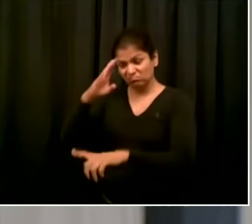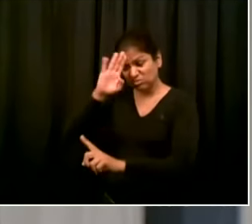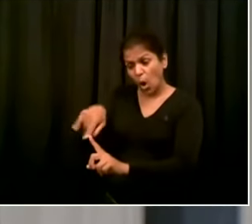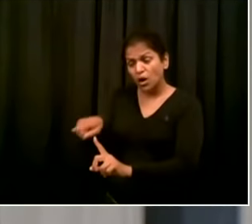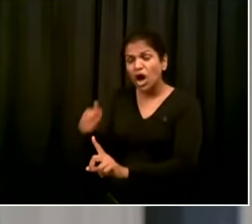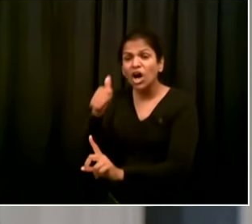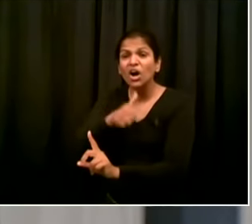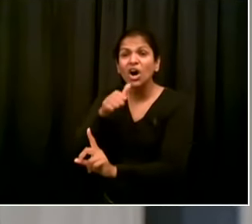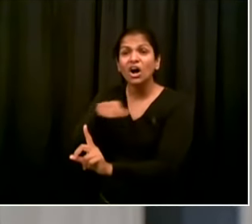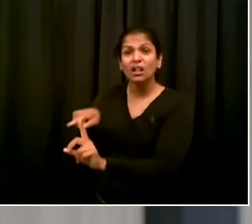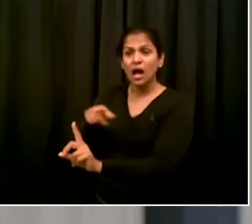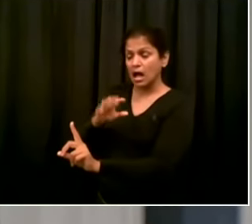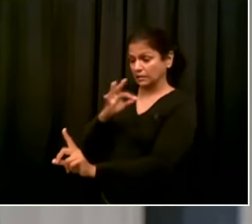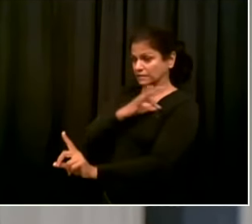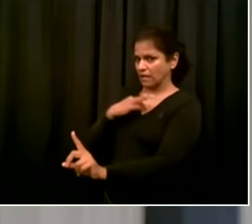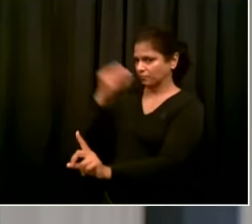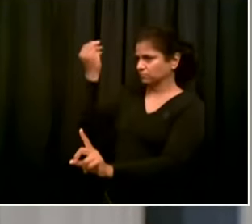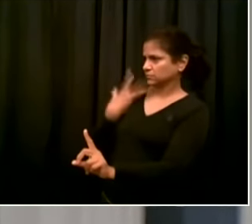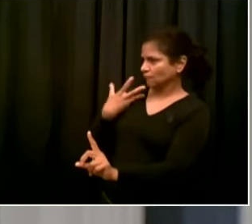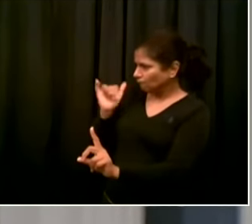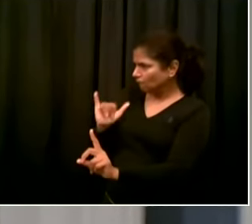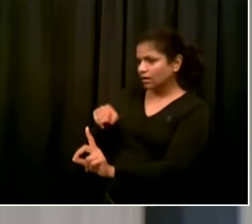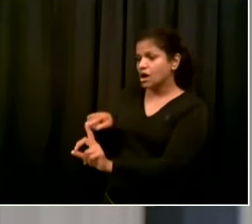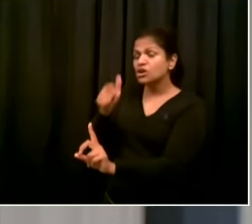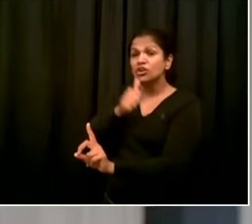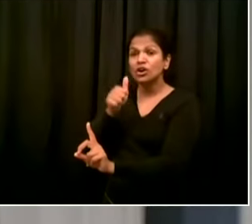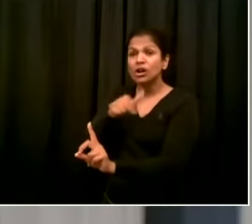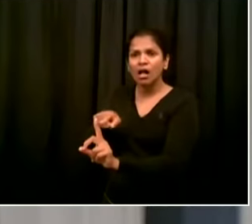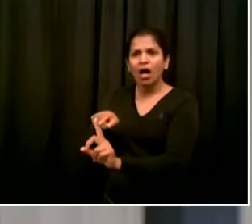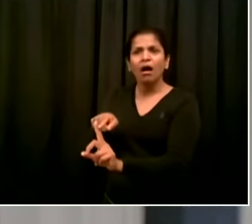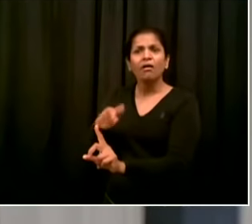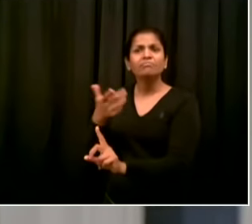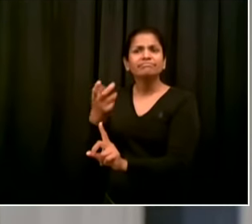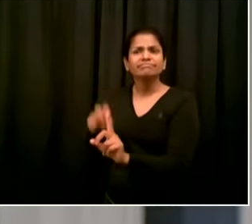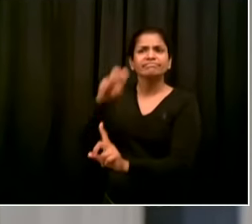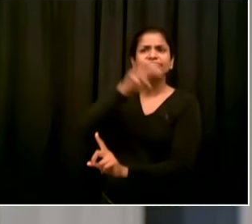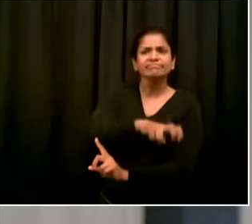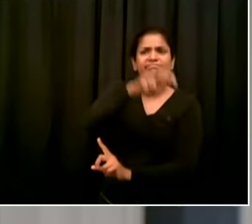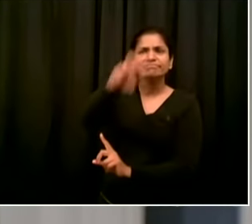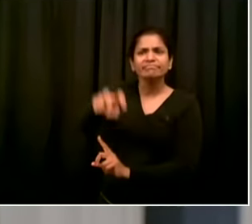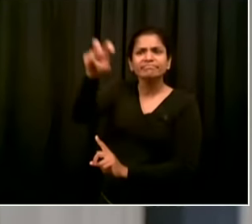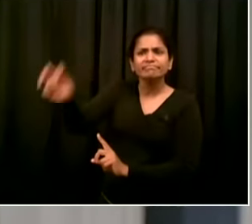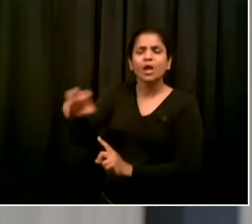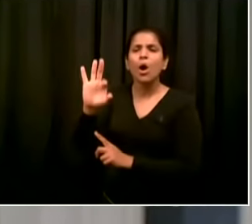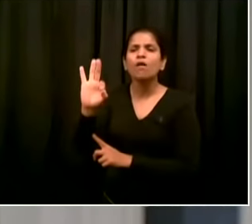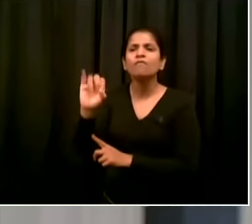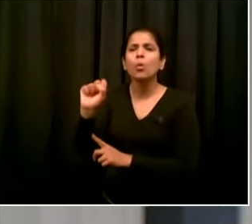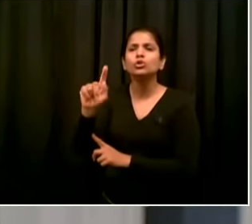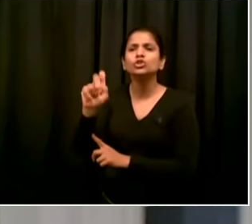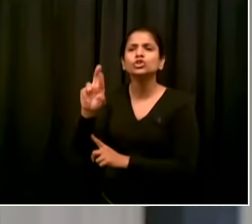SHOW UP FOUR OUR CHILDREN AND INSURE A SAFE LEARNING COMMUNITY. AFTER MONTHS OF